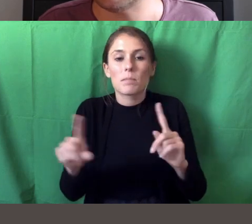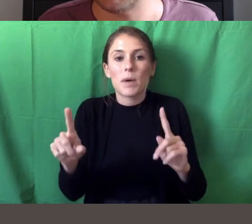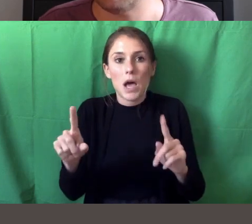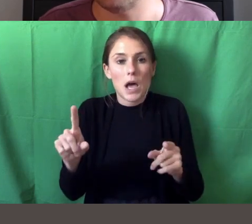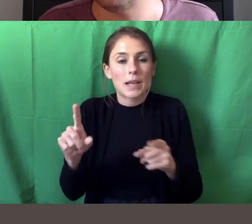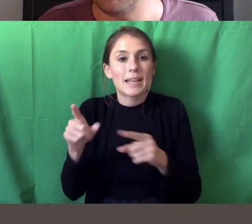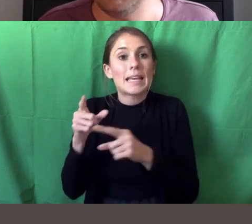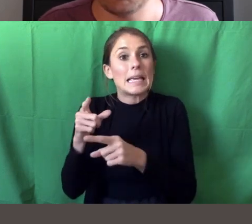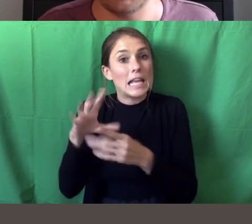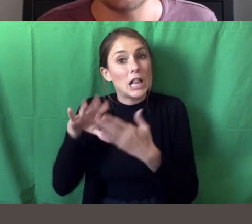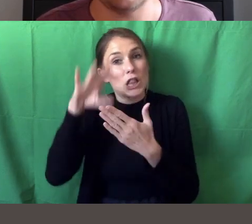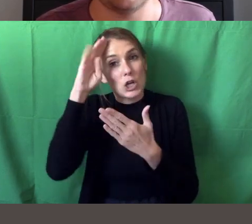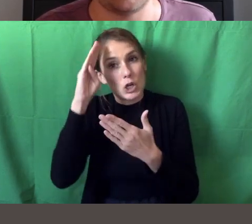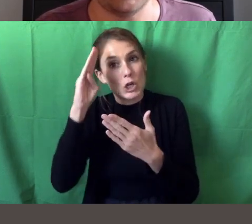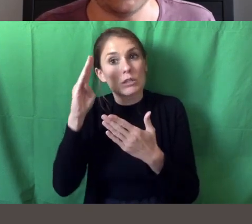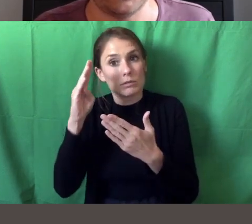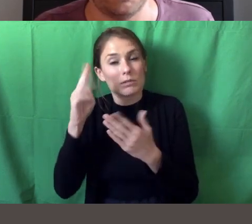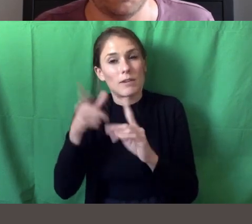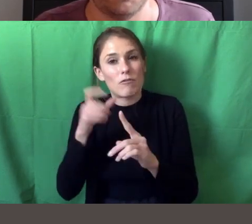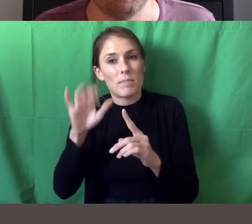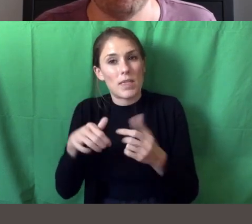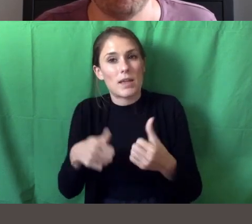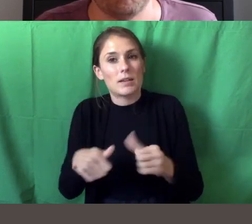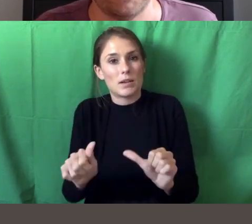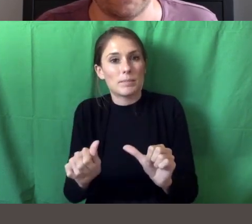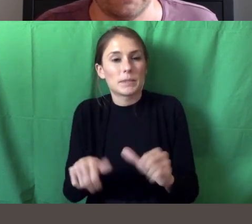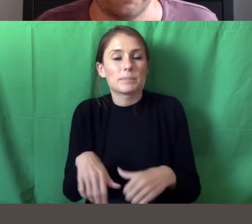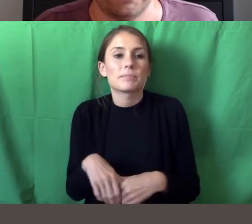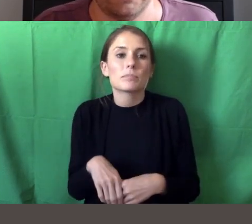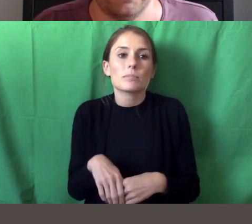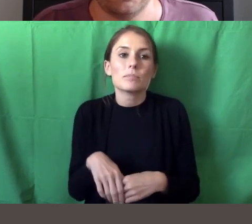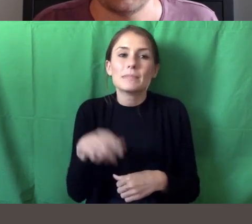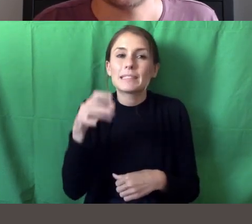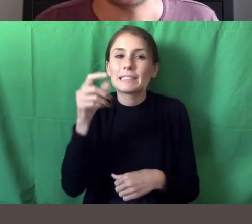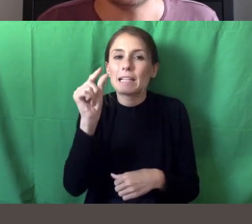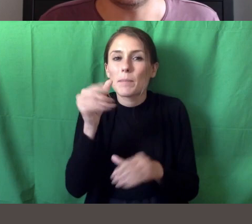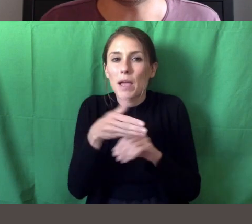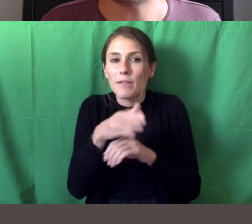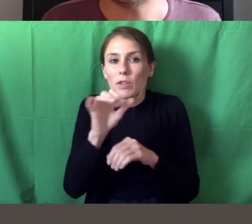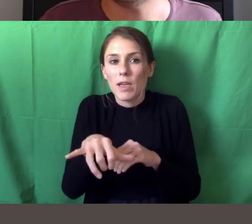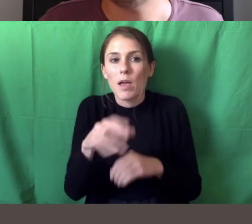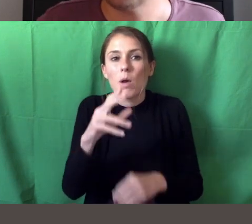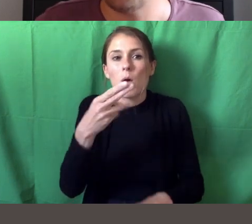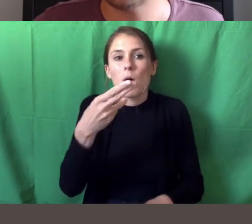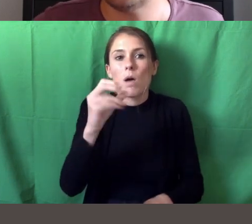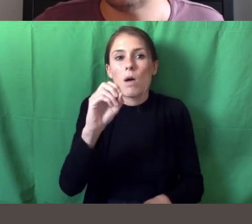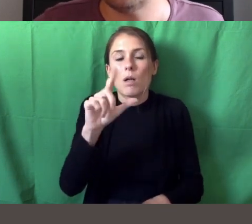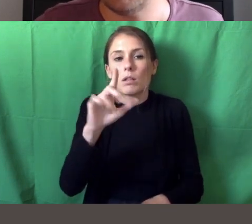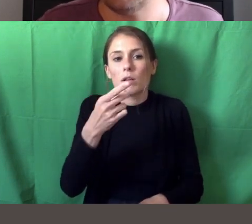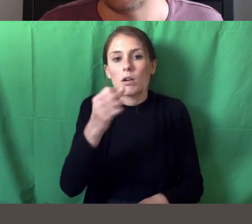So it was not finished, but Bernát getting some valuable insights from this attempt. Shortly